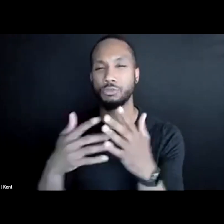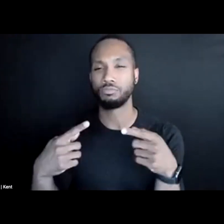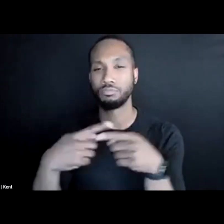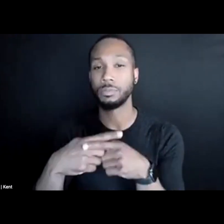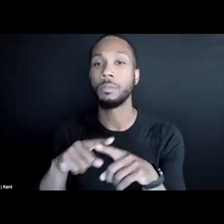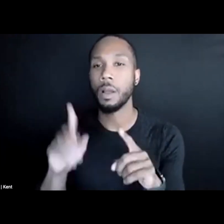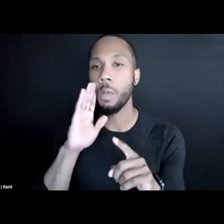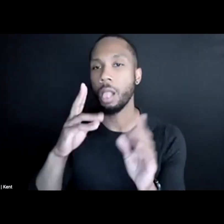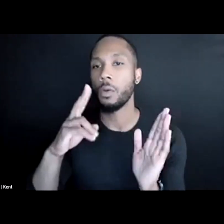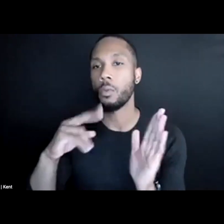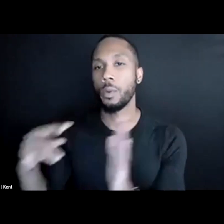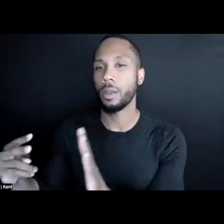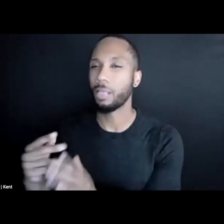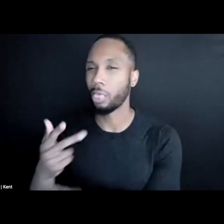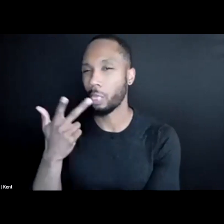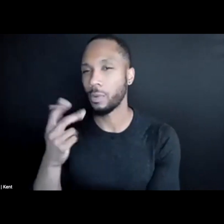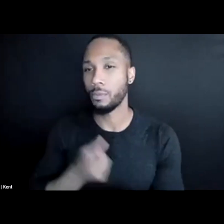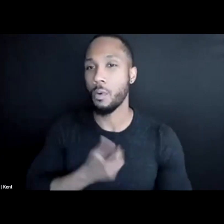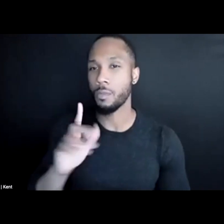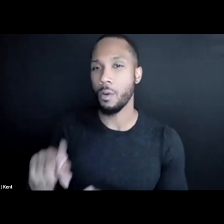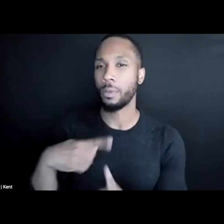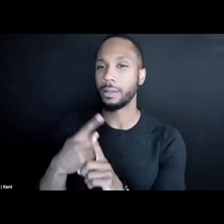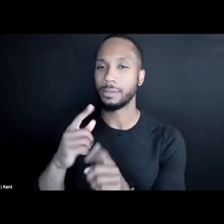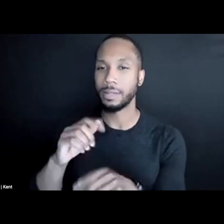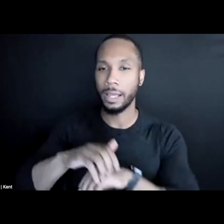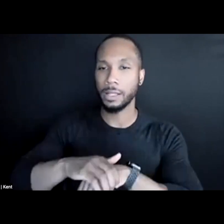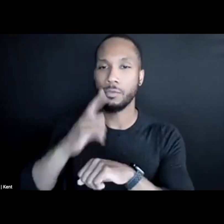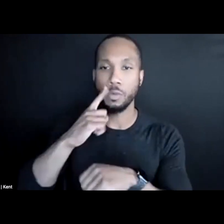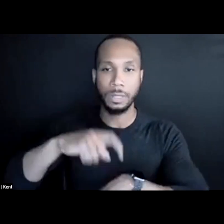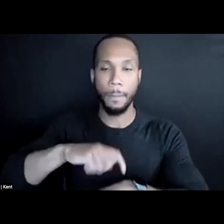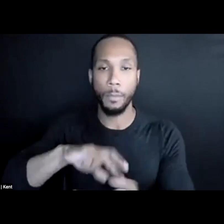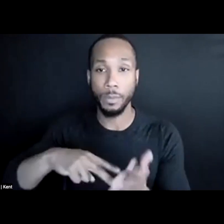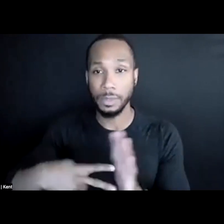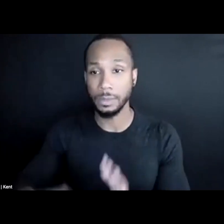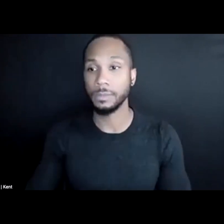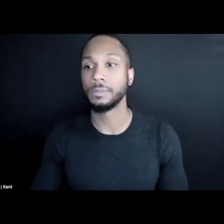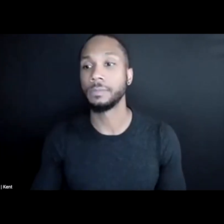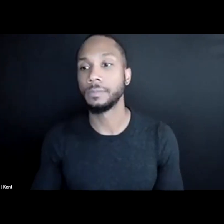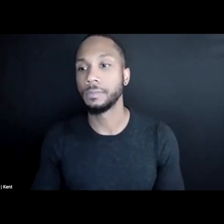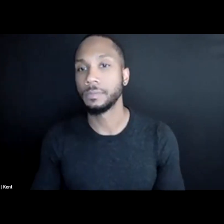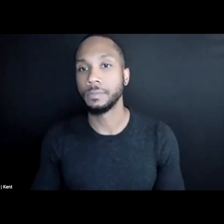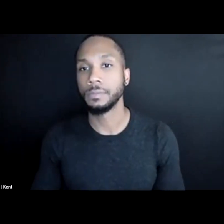to read three of his poems—just in English—for the sake of time. Are we good on time?